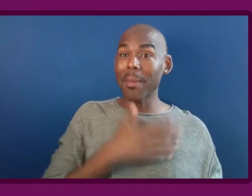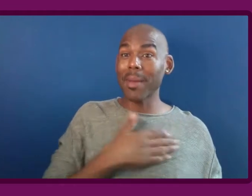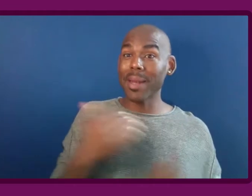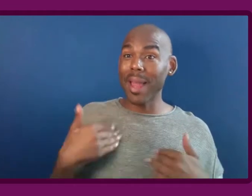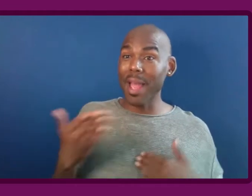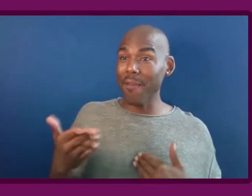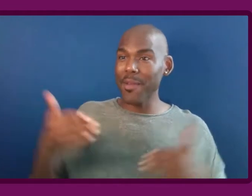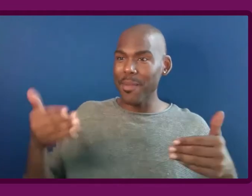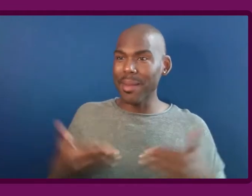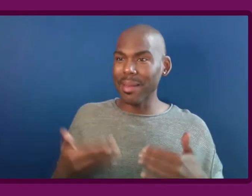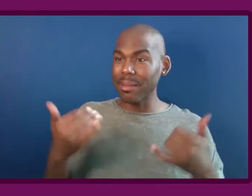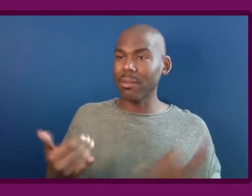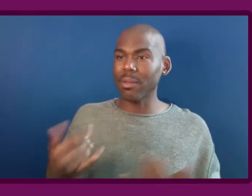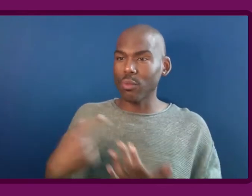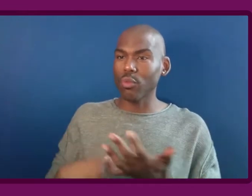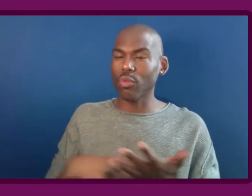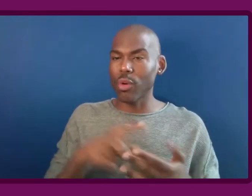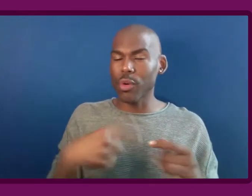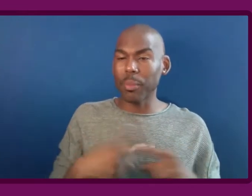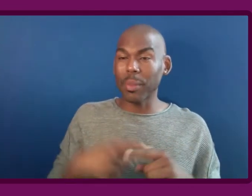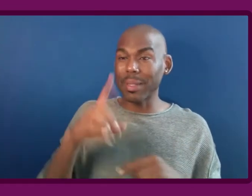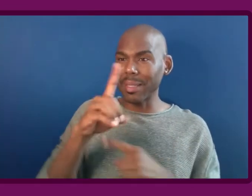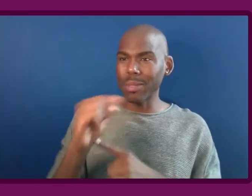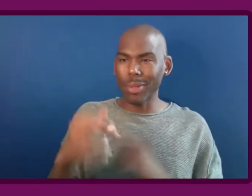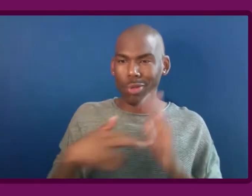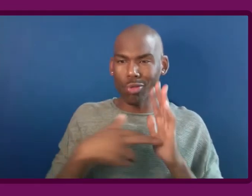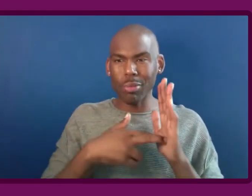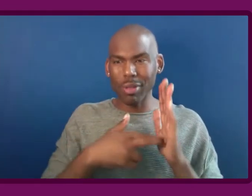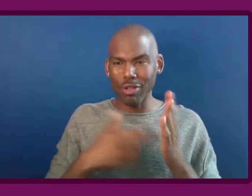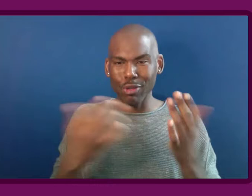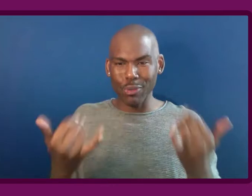I'm so happy to have you as a guest today, to chat a little bit about disability representation